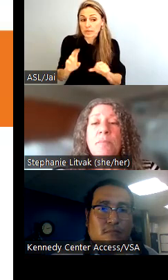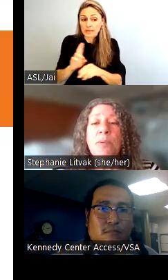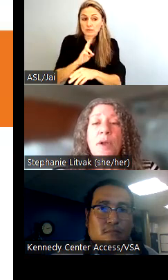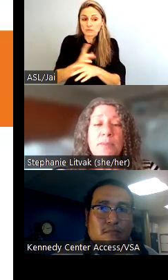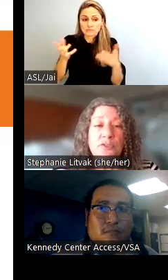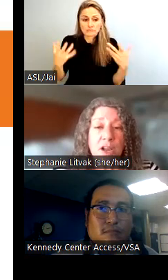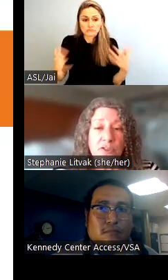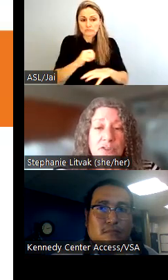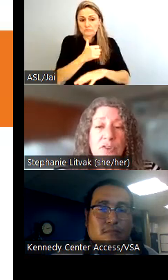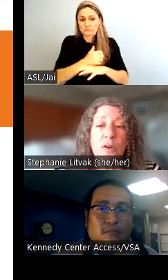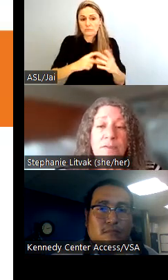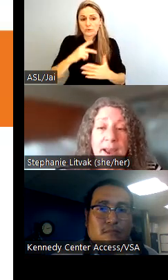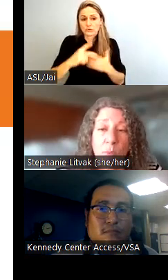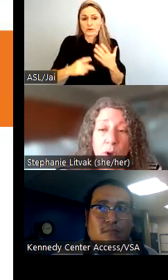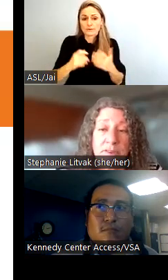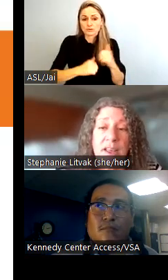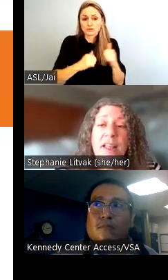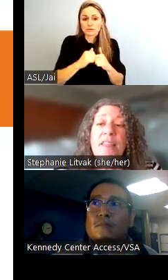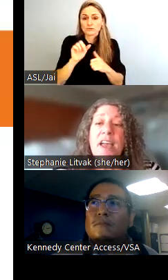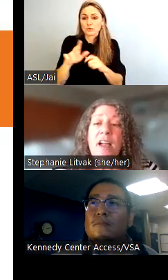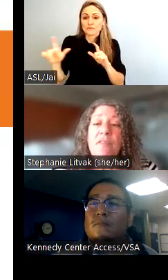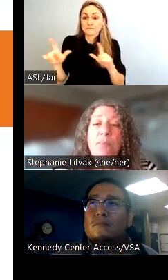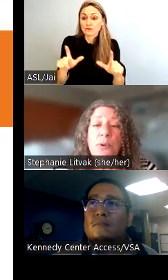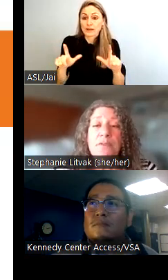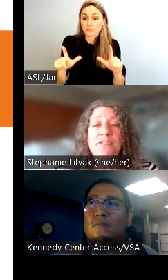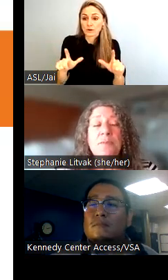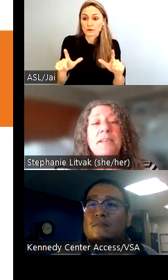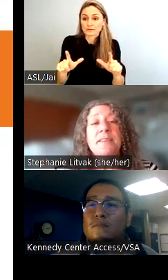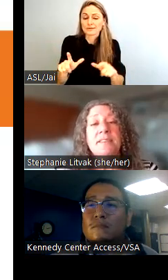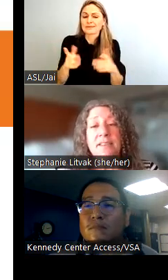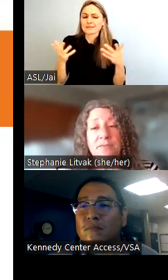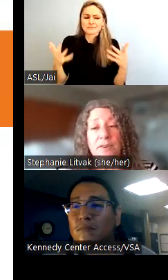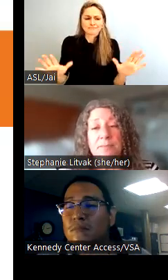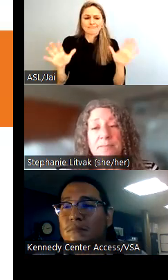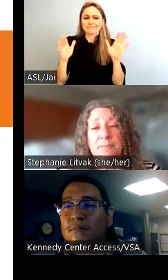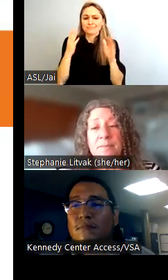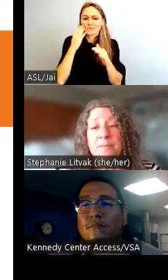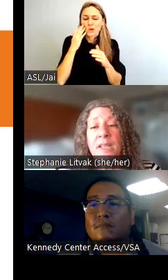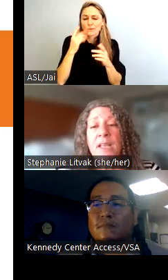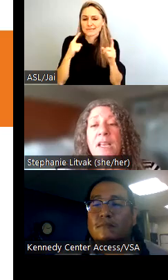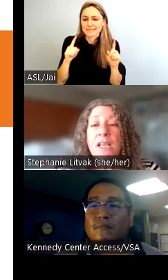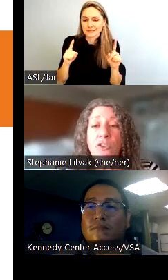program structures or frameworks that have proven to be successful.